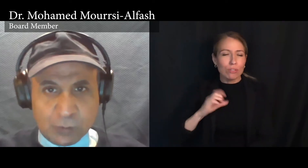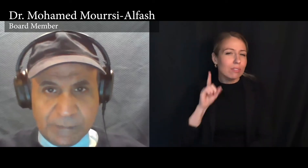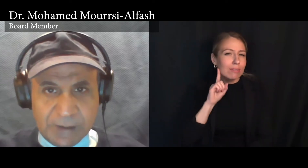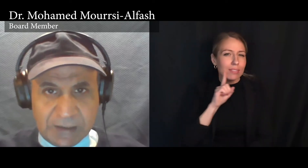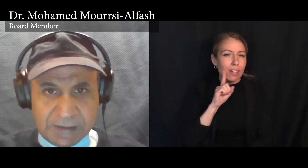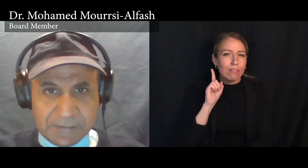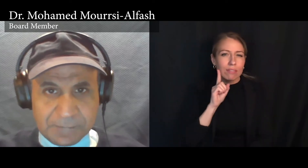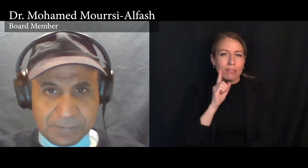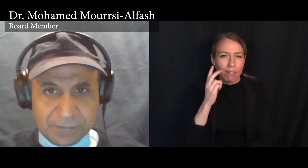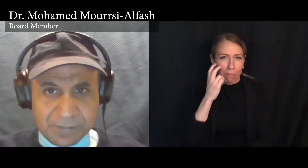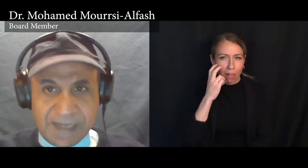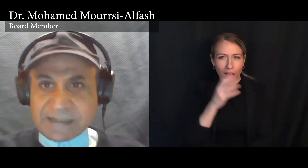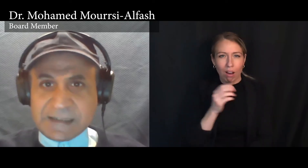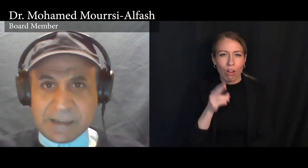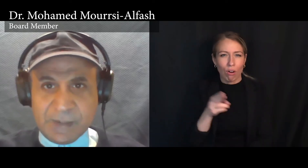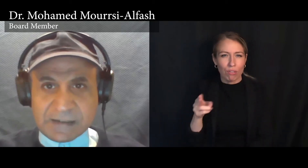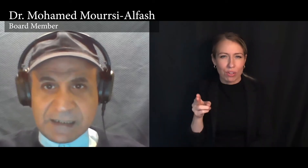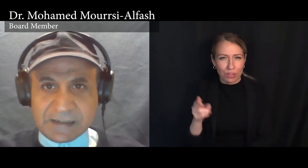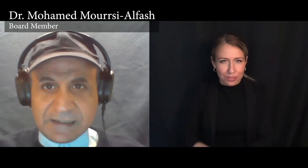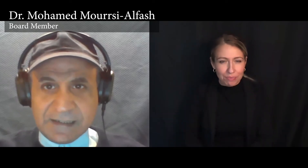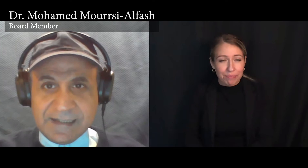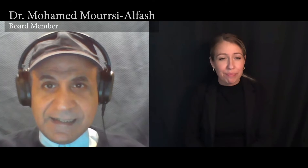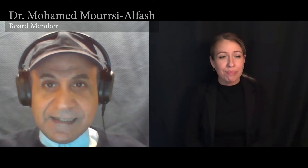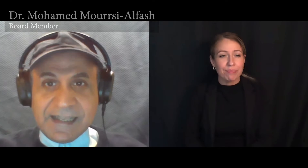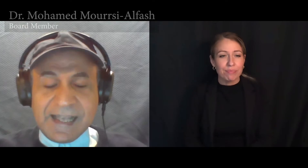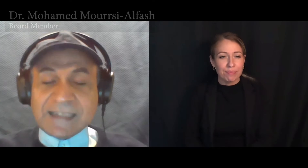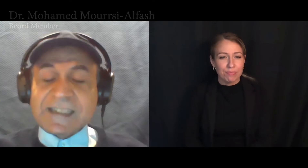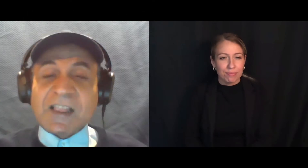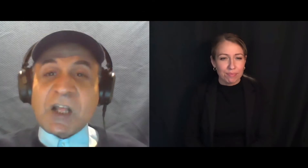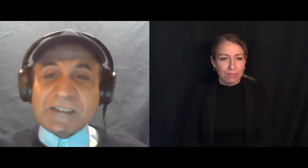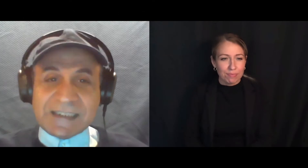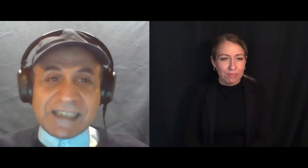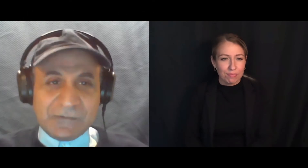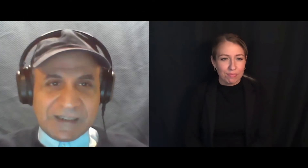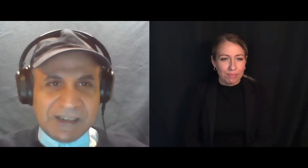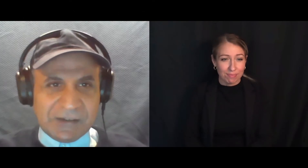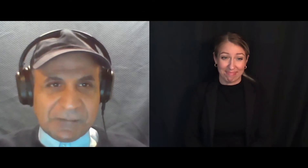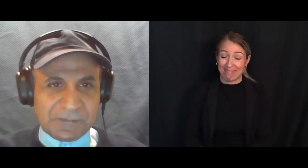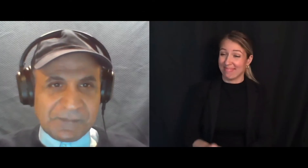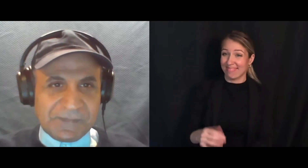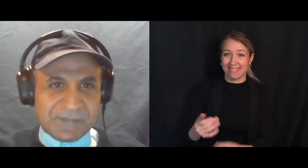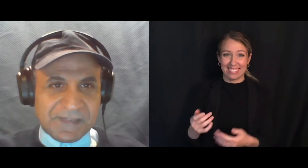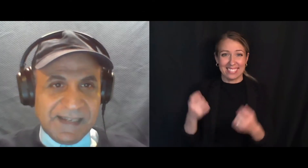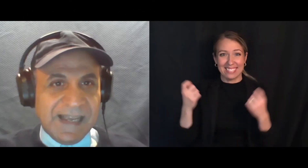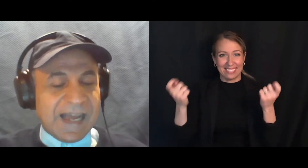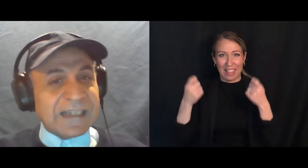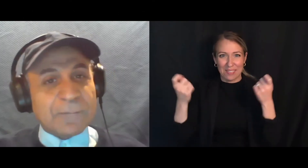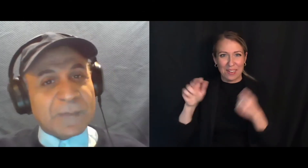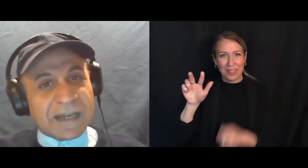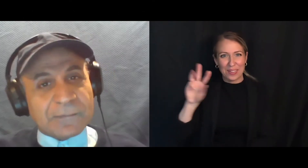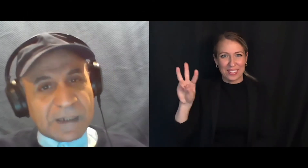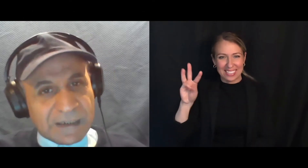and Hard of Hearing and celebrating it's 36th anniversary. I have been affiliated